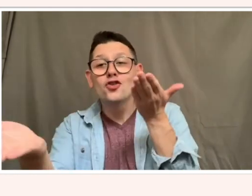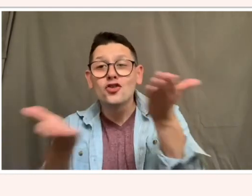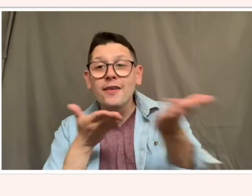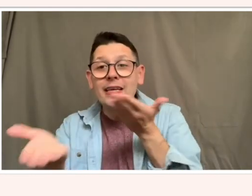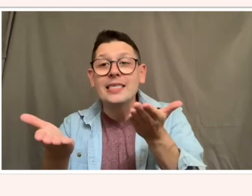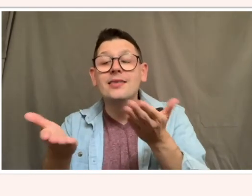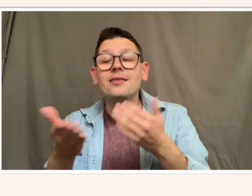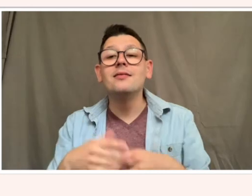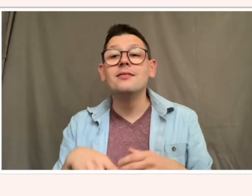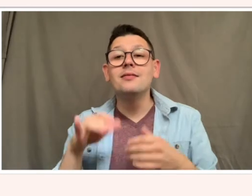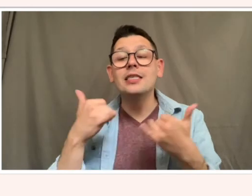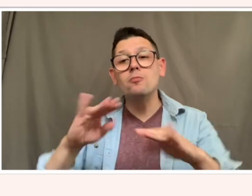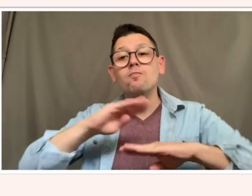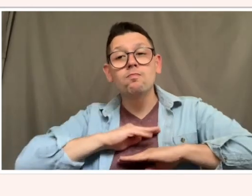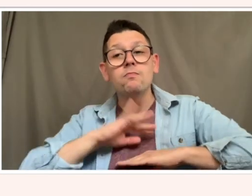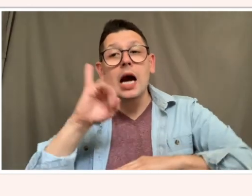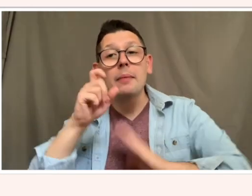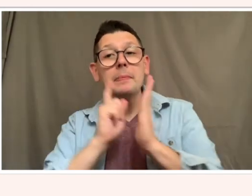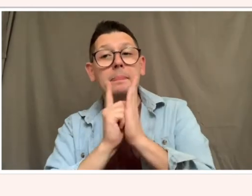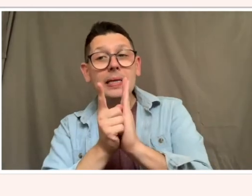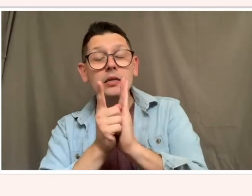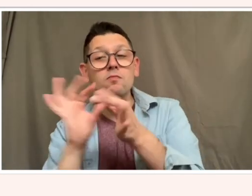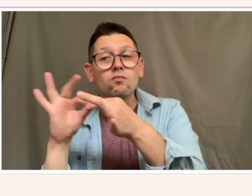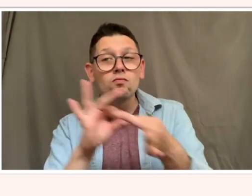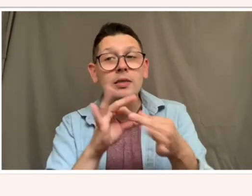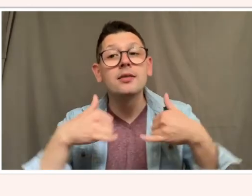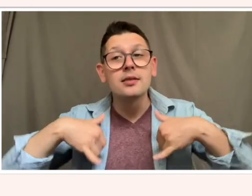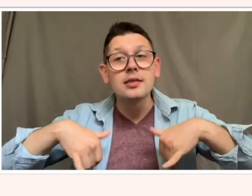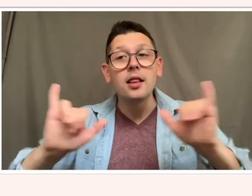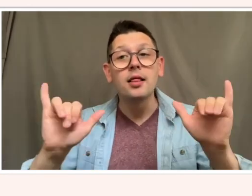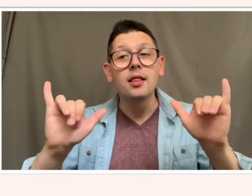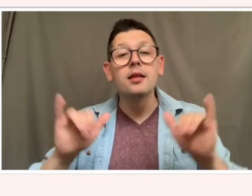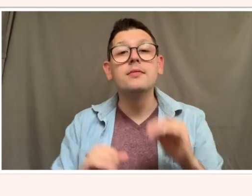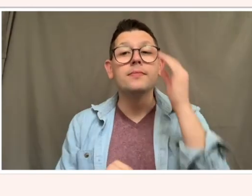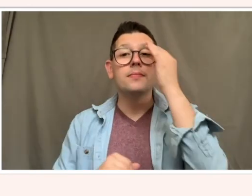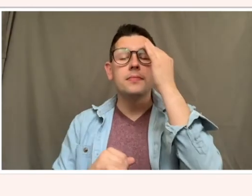a personal environment, so we're trying to provide some indirect services to parents